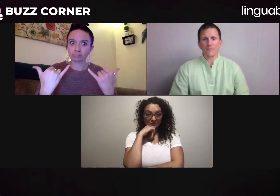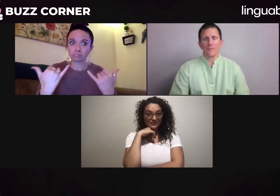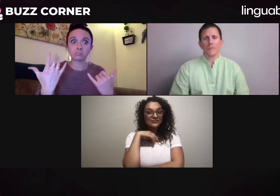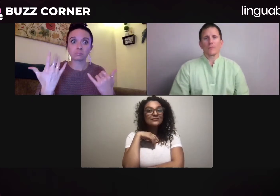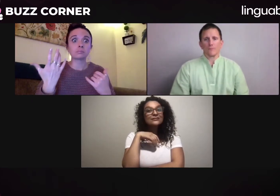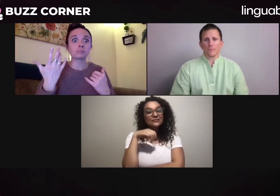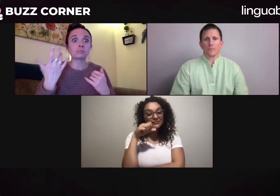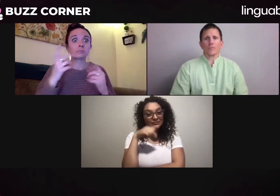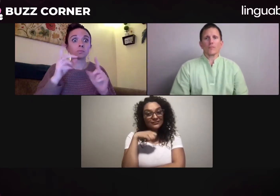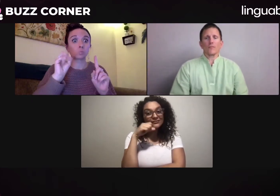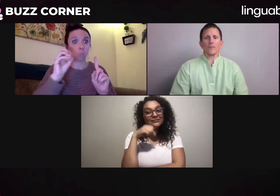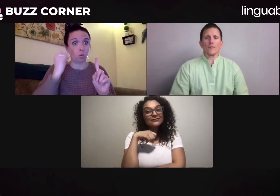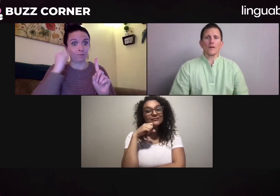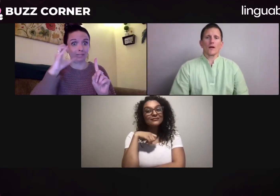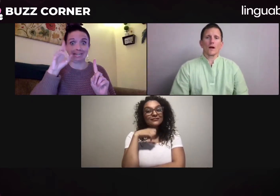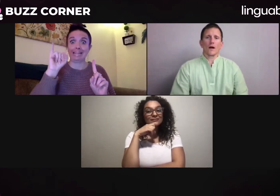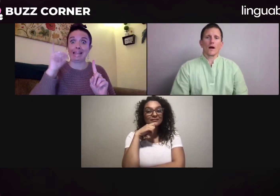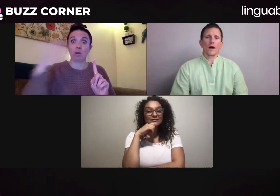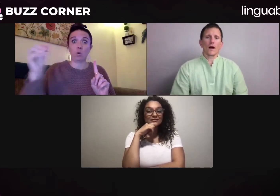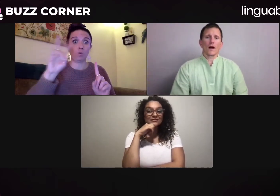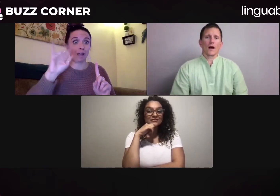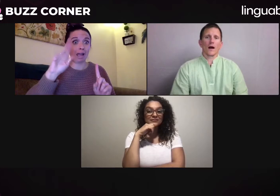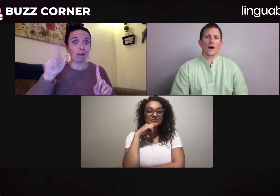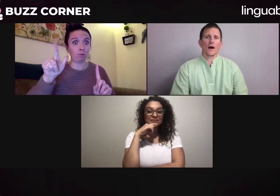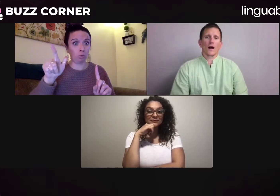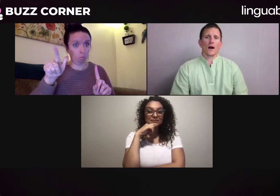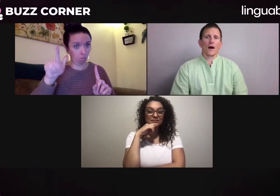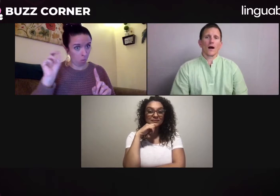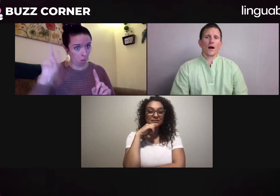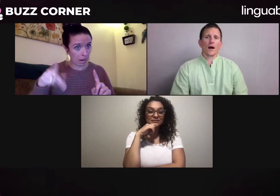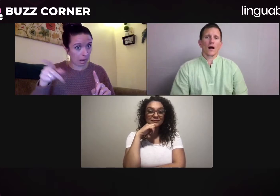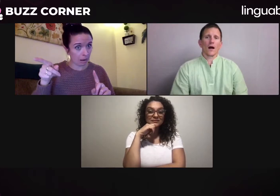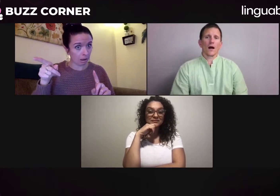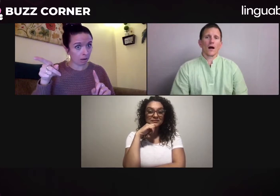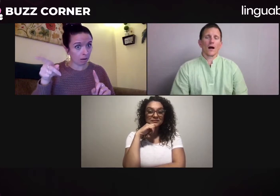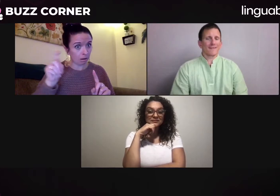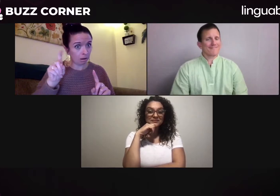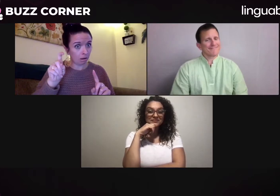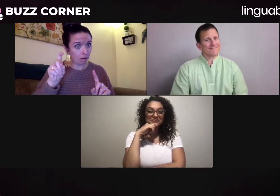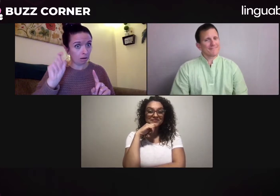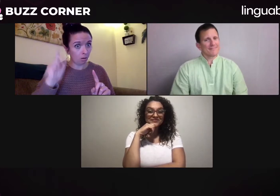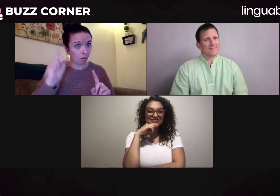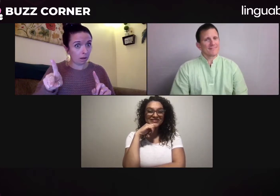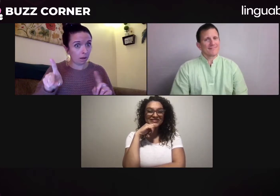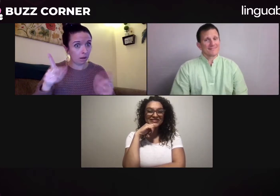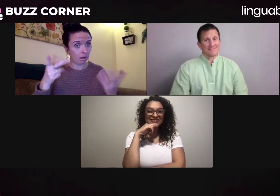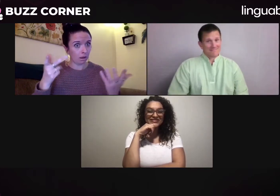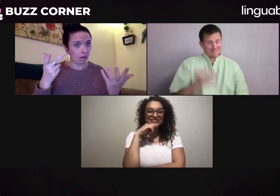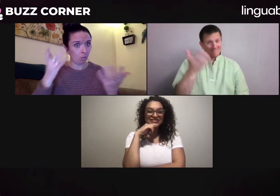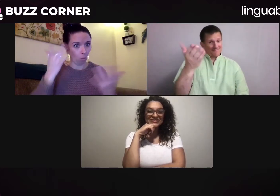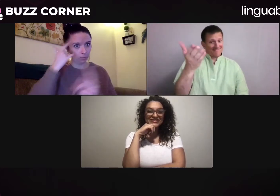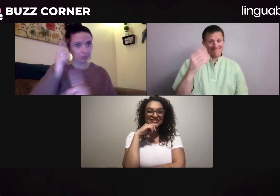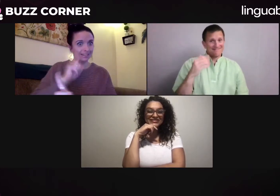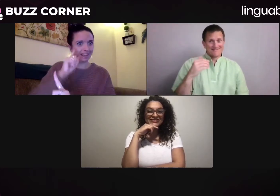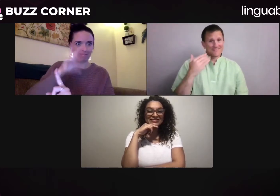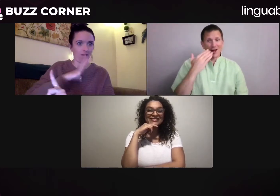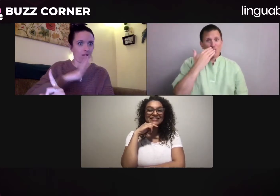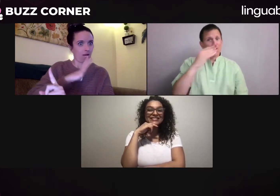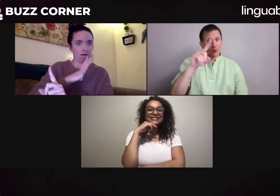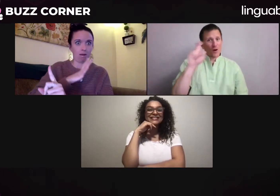that's another hot topic of conversation lately with when CDIs go viral. Is that okay as opposed to hearing interpreters?